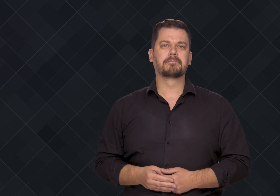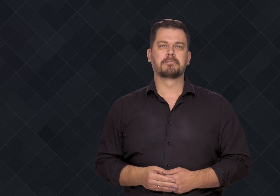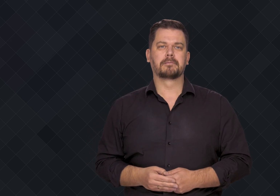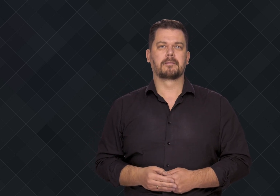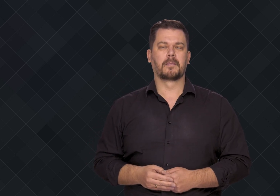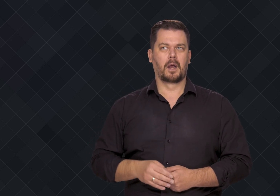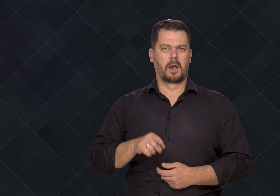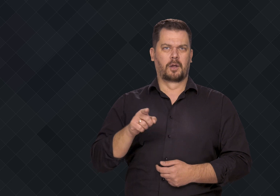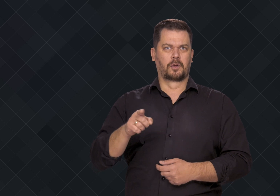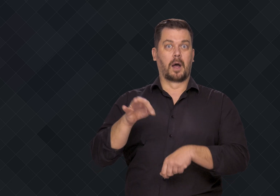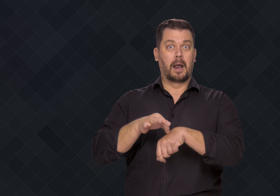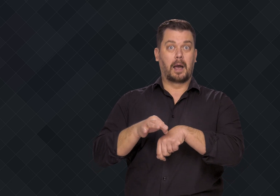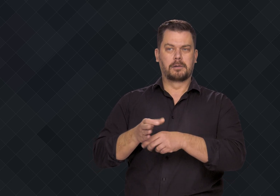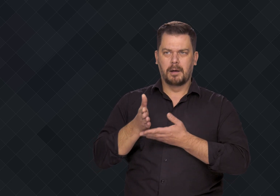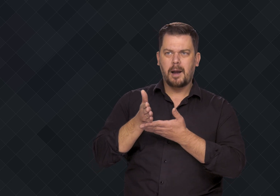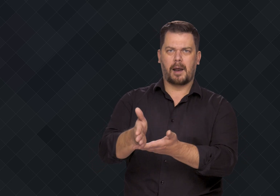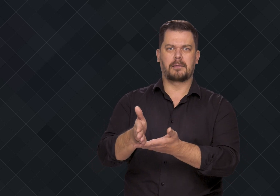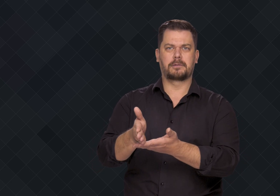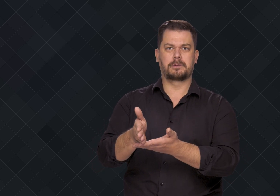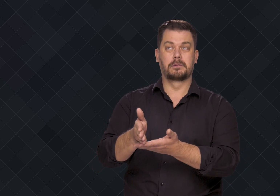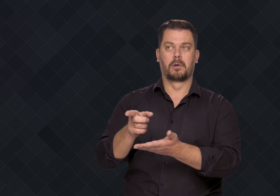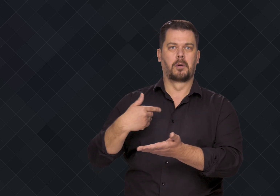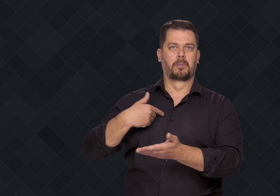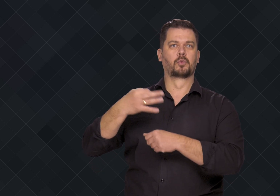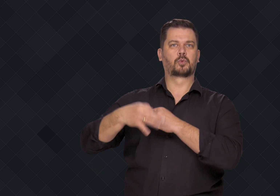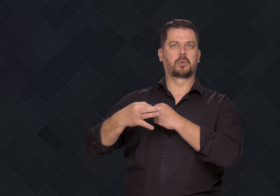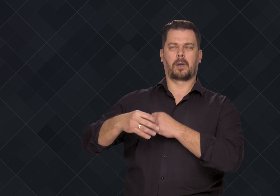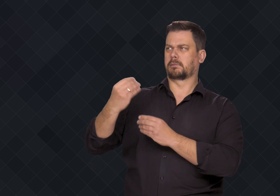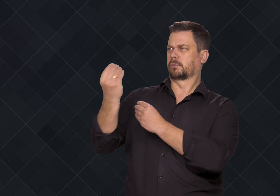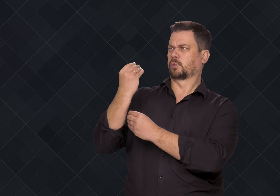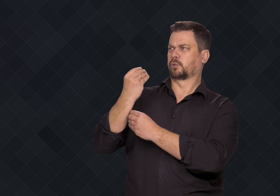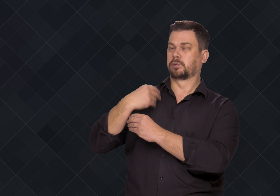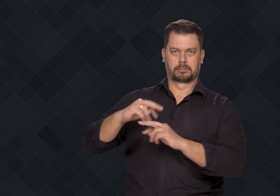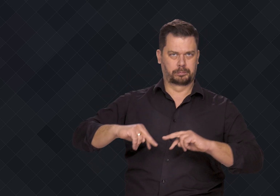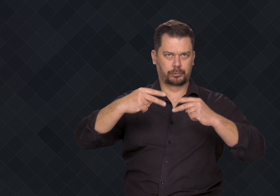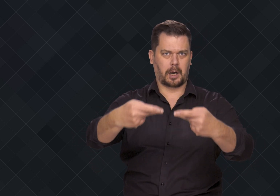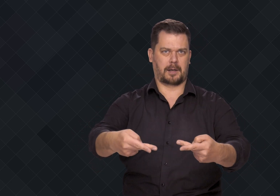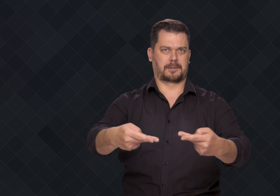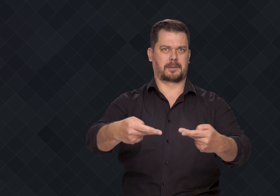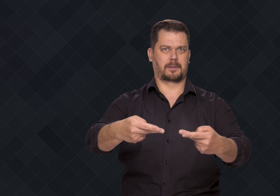And yet these are recommendations they were taught in medical school